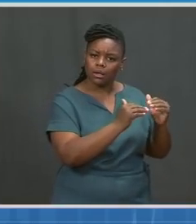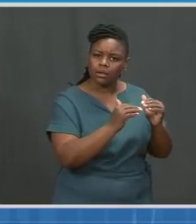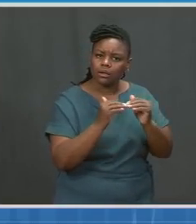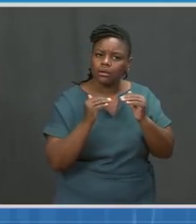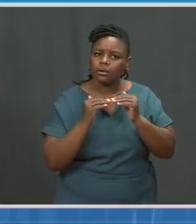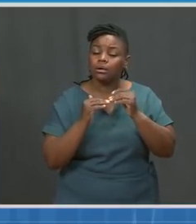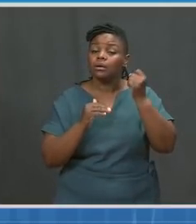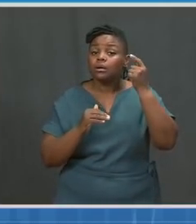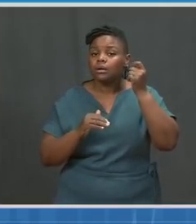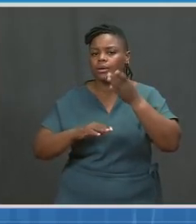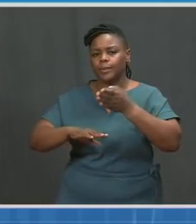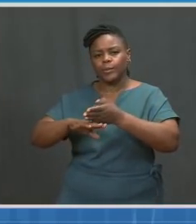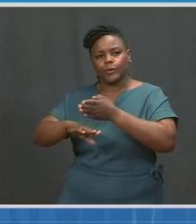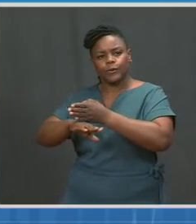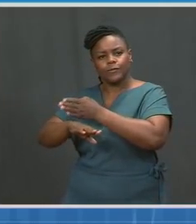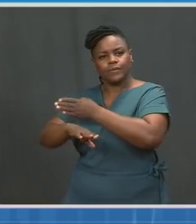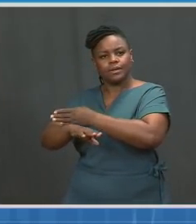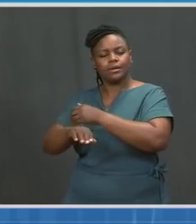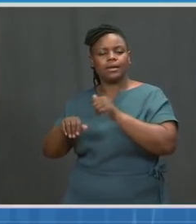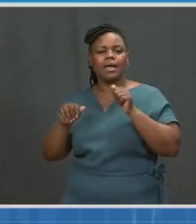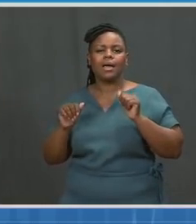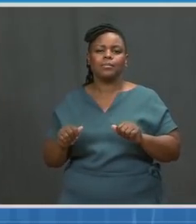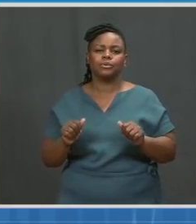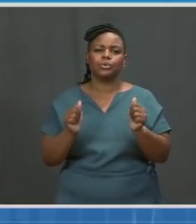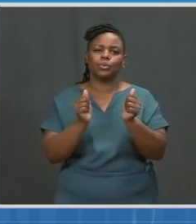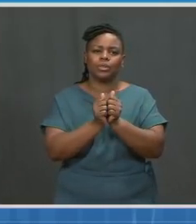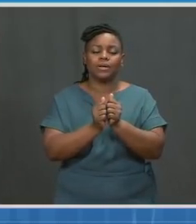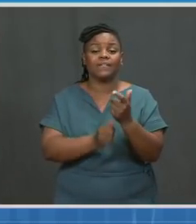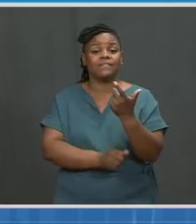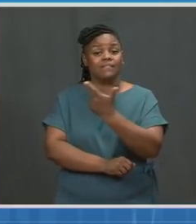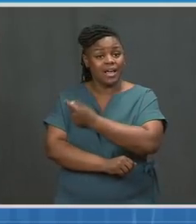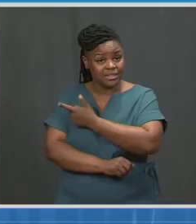in and access to vaccines; and of course, continue to take your questions.